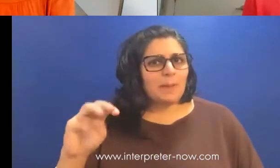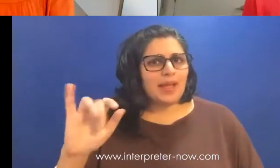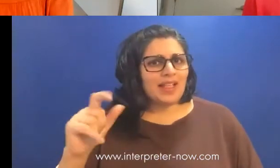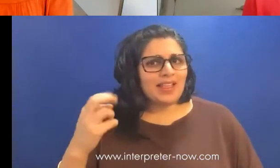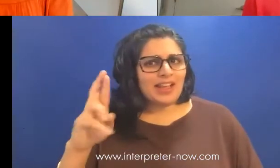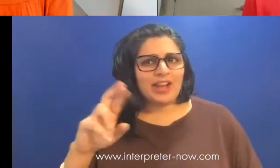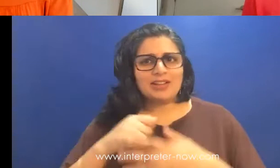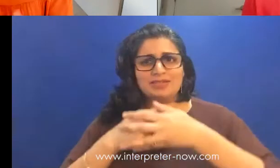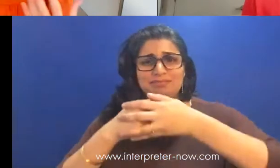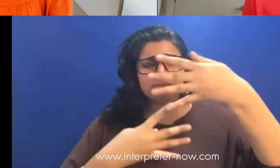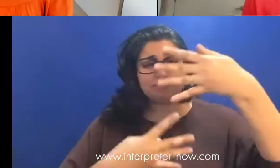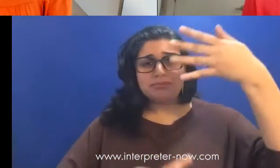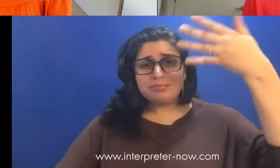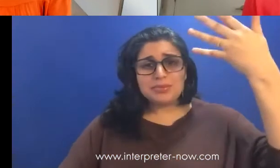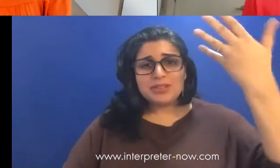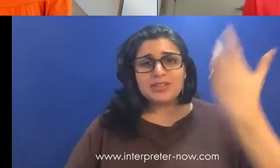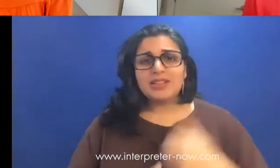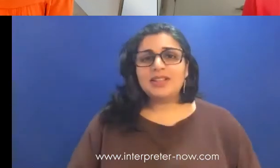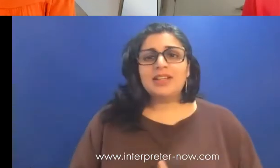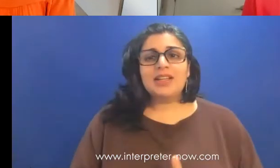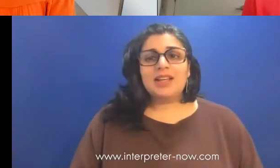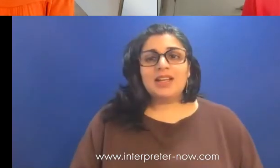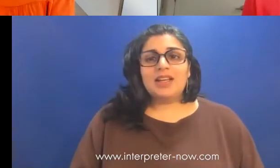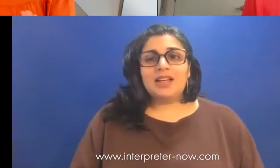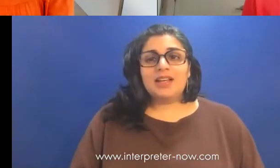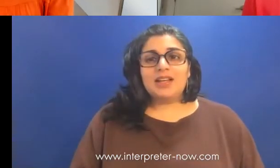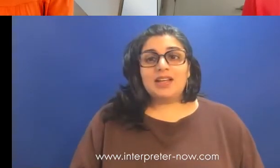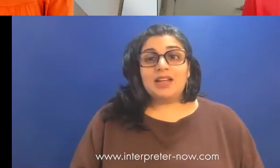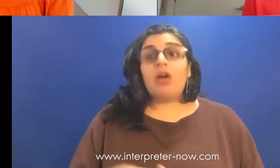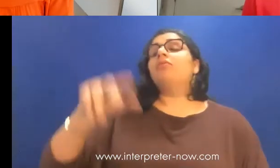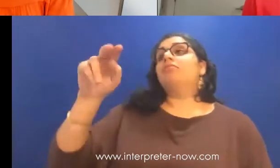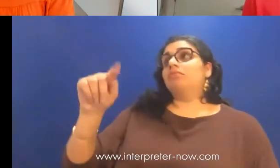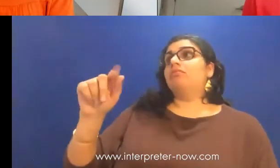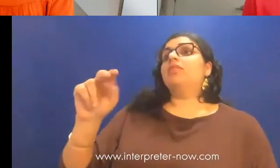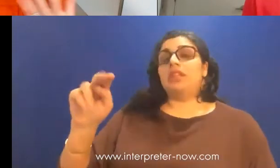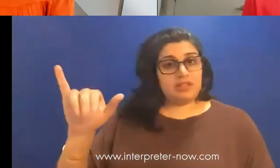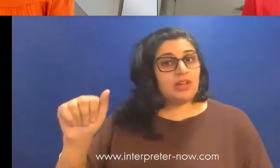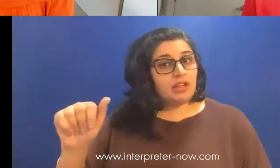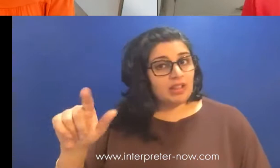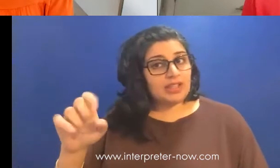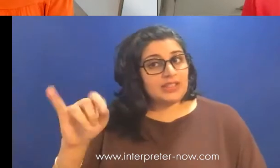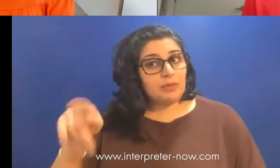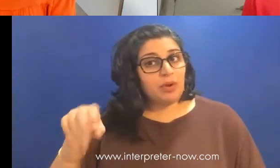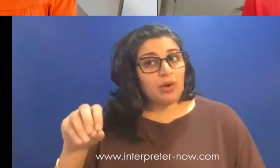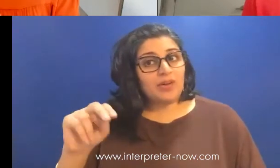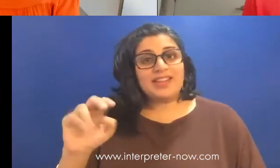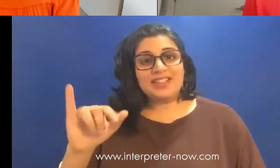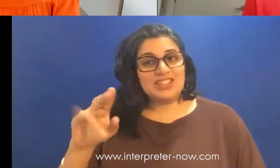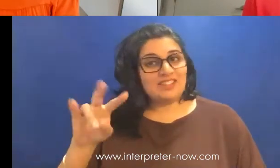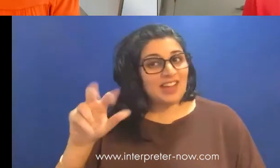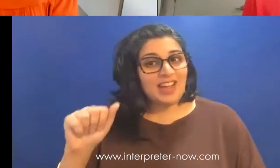Daralyse Lyons, Brenda Darden Wilkerson, Tonya Ladipo, Najeeba Syeed, Rachel Williams, Michelle